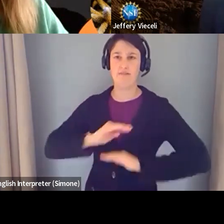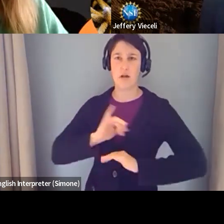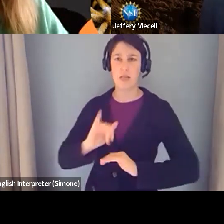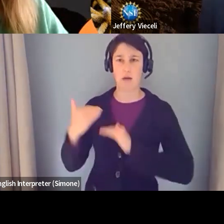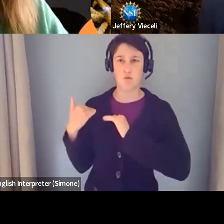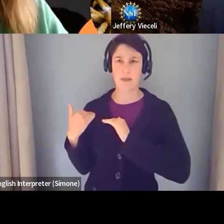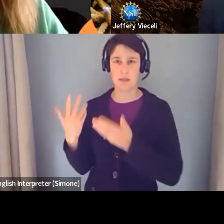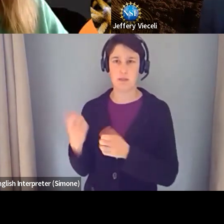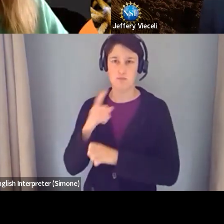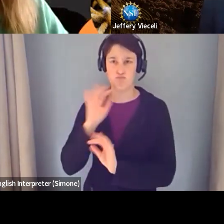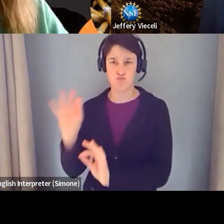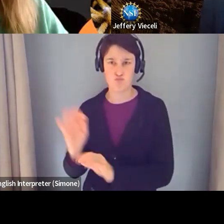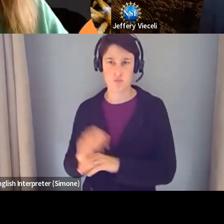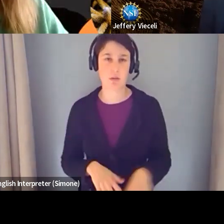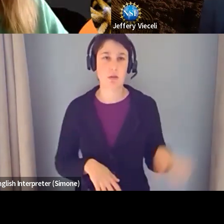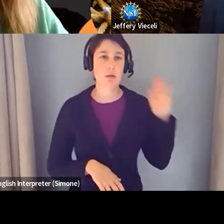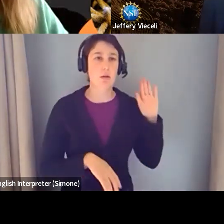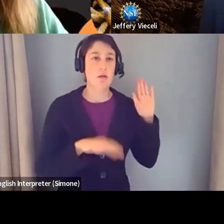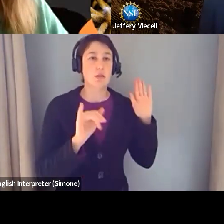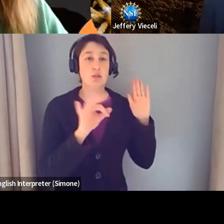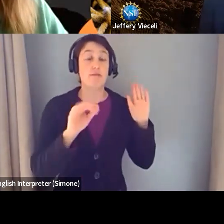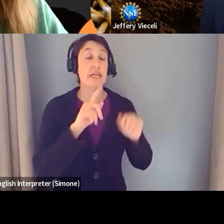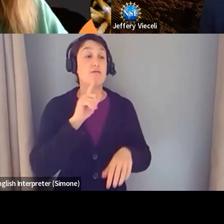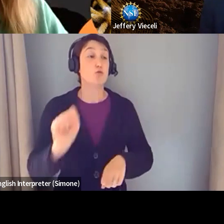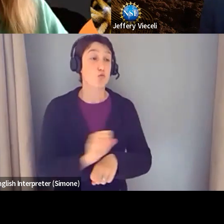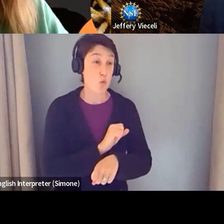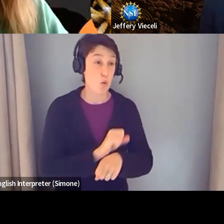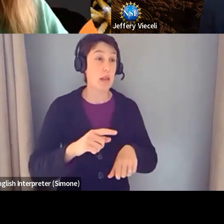Jeff Vieceli: Yes; if it is truly a long-term absence of the PI,